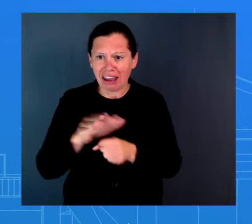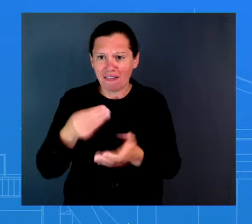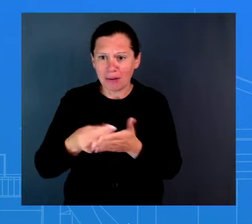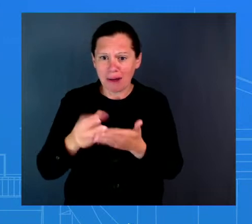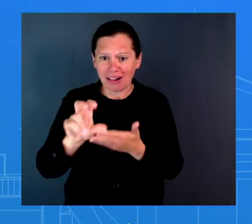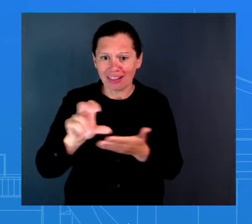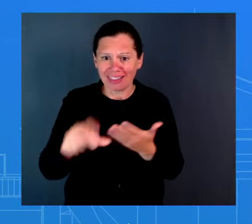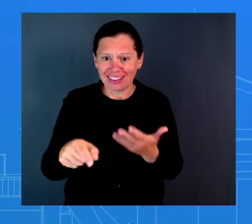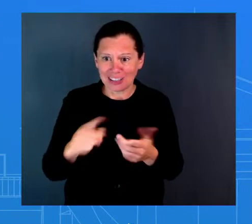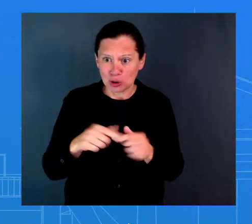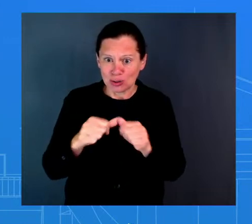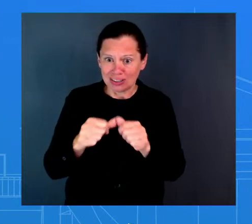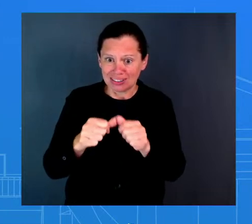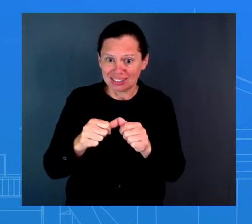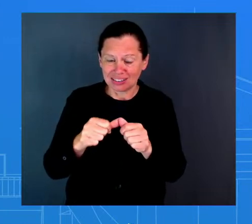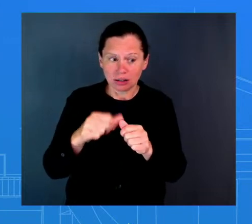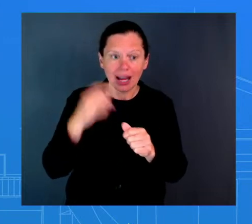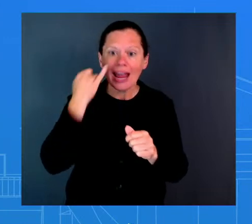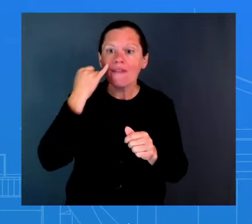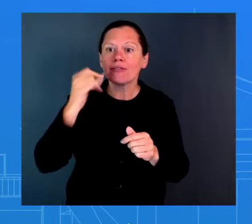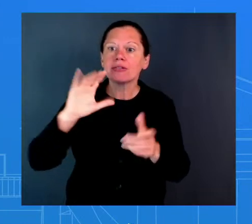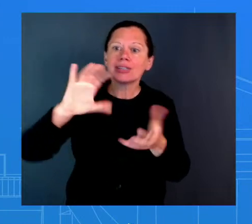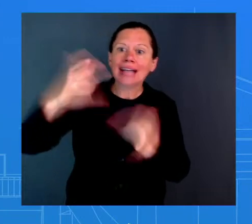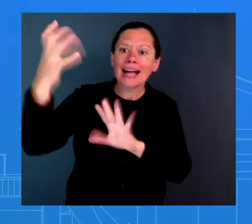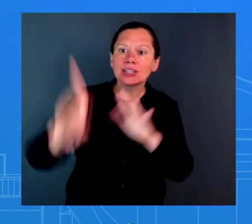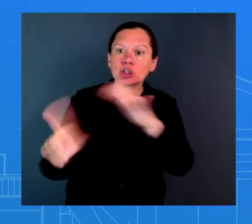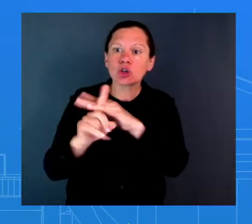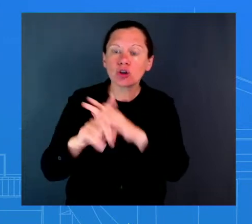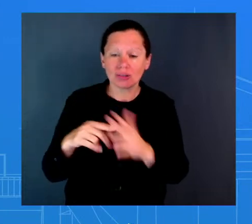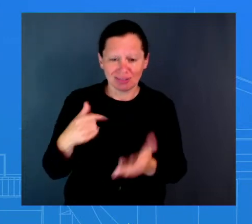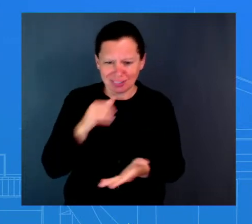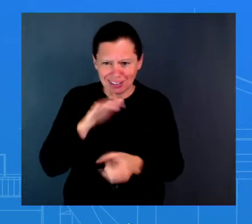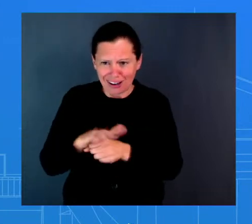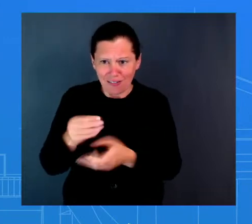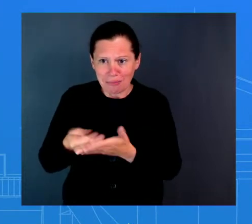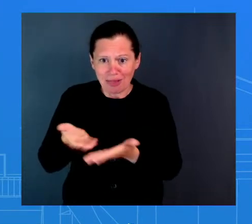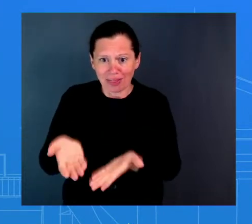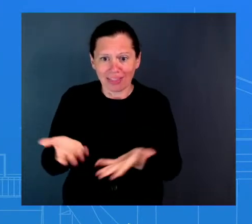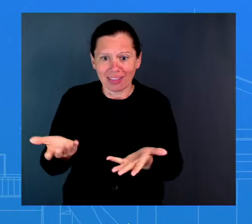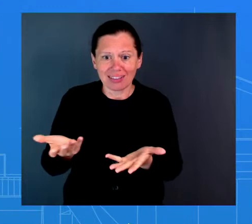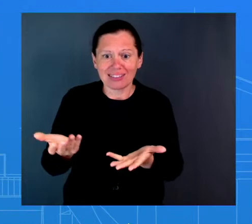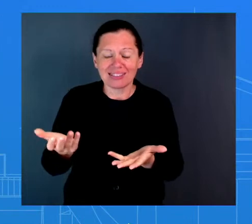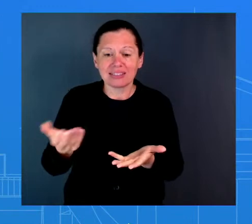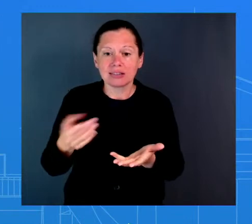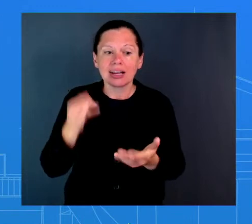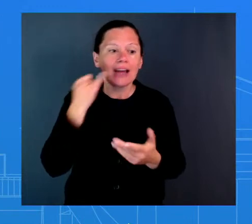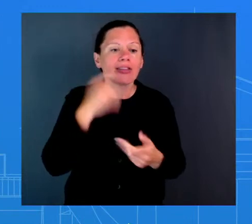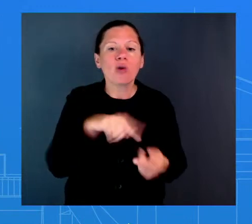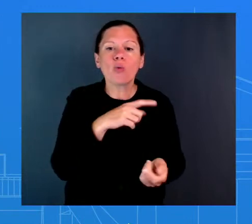to countering fentanyl trafficking, for food assistance for pregnant mothers and babies,